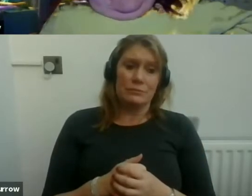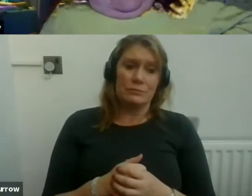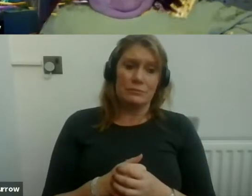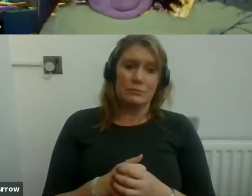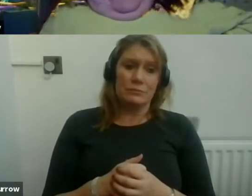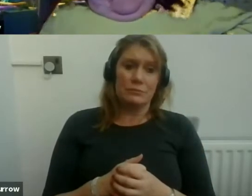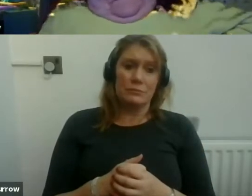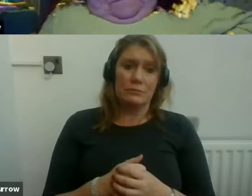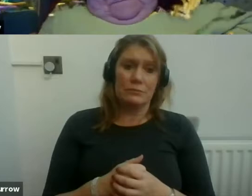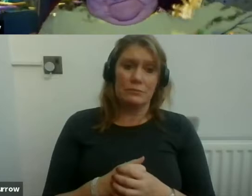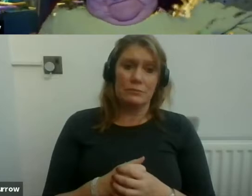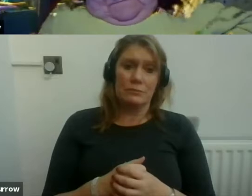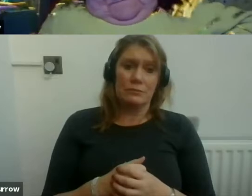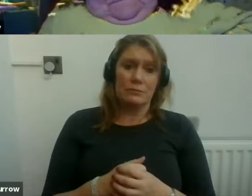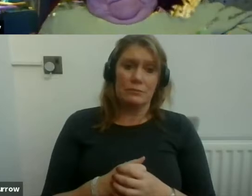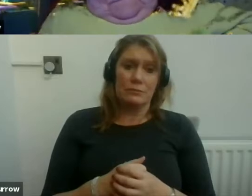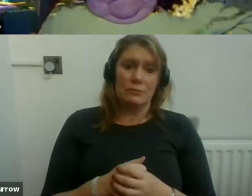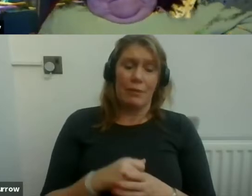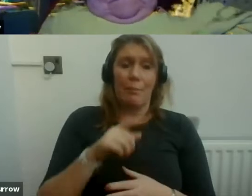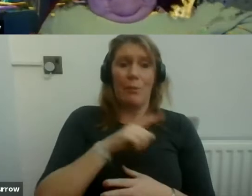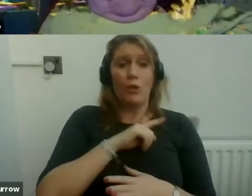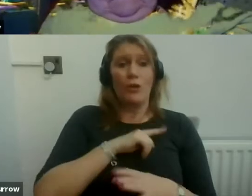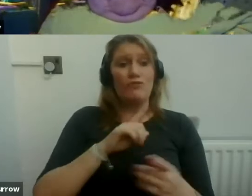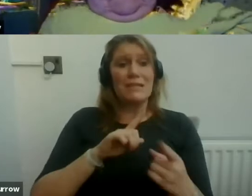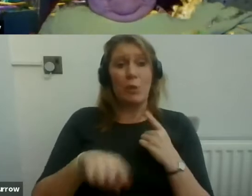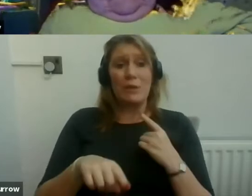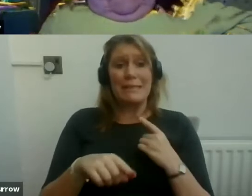response has been phenomenal and that